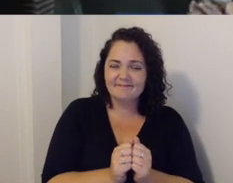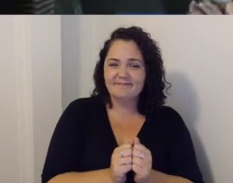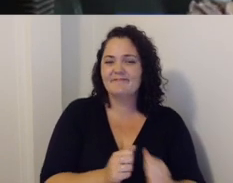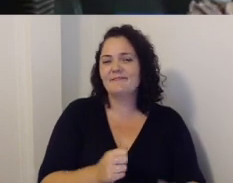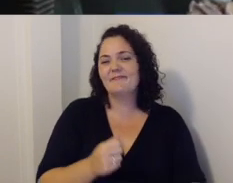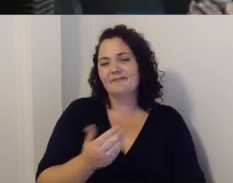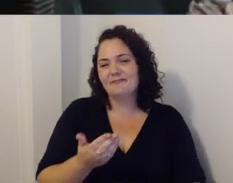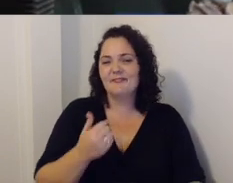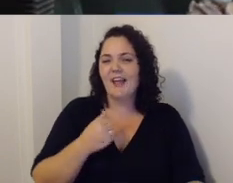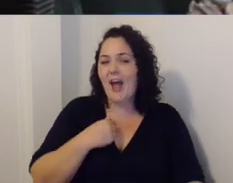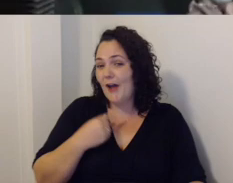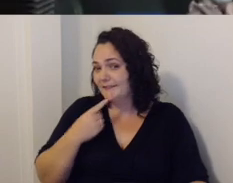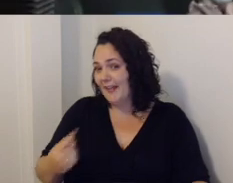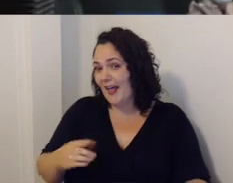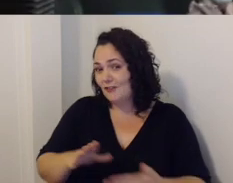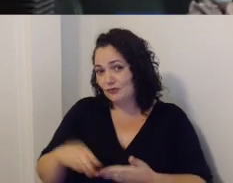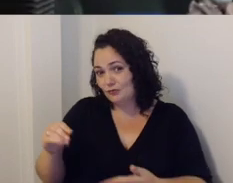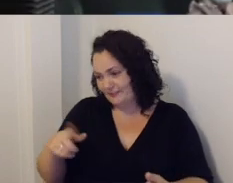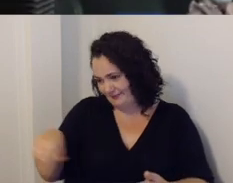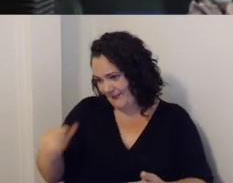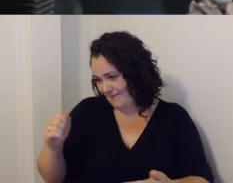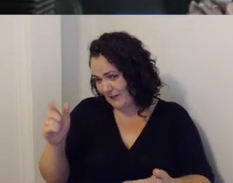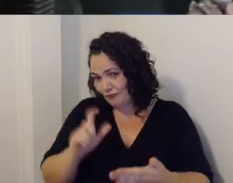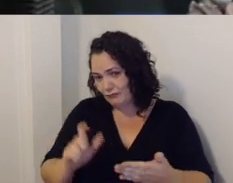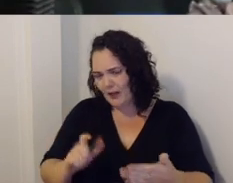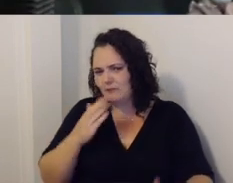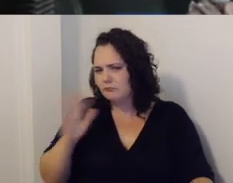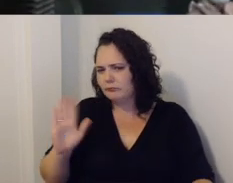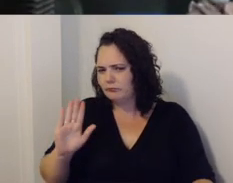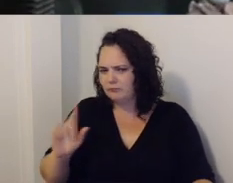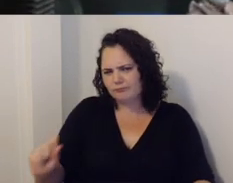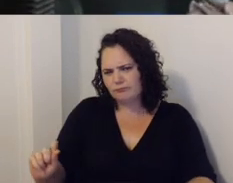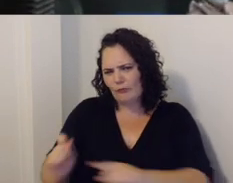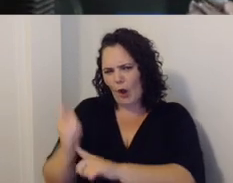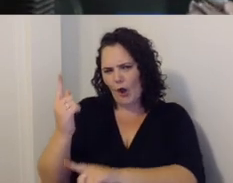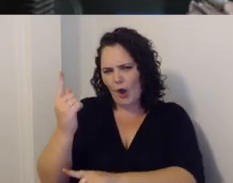yard but I won't tell you all that, okay let's get on to our first drawing alright so um get your